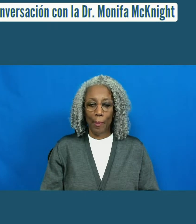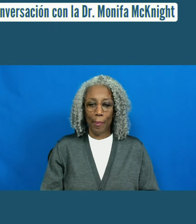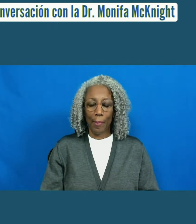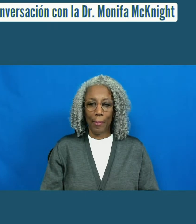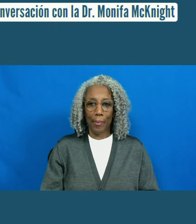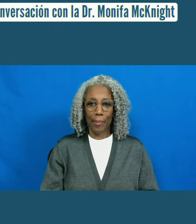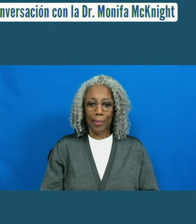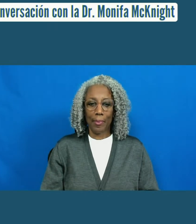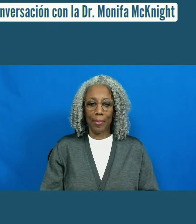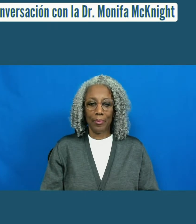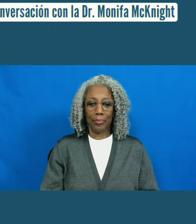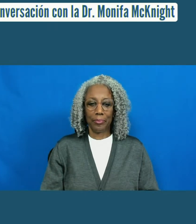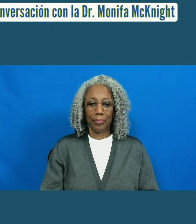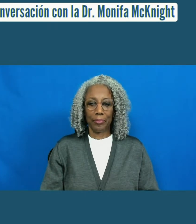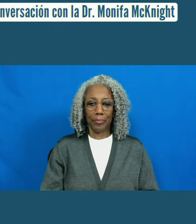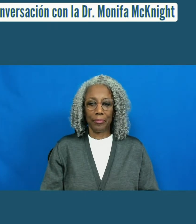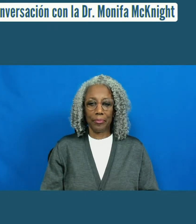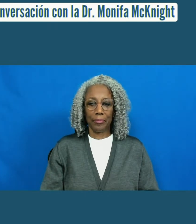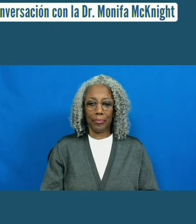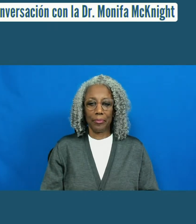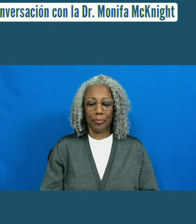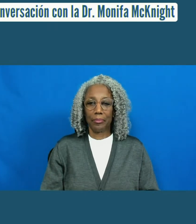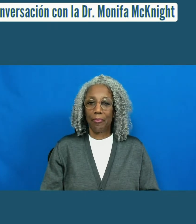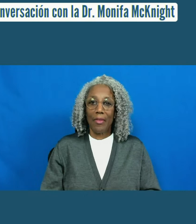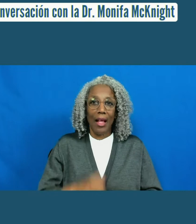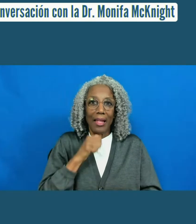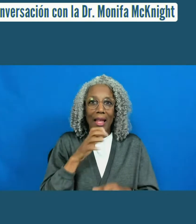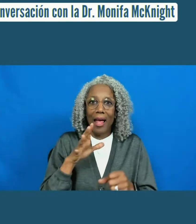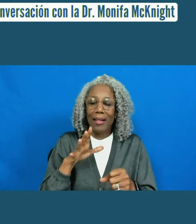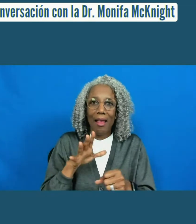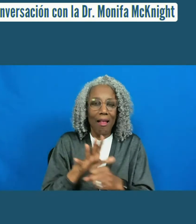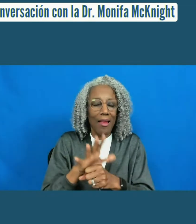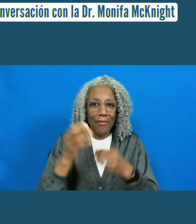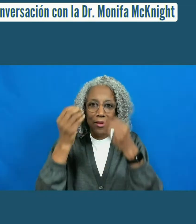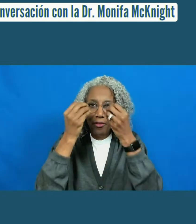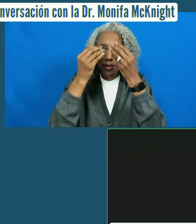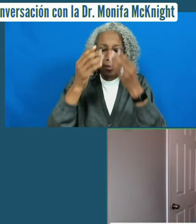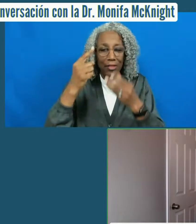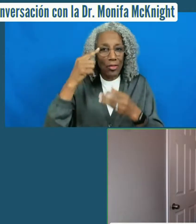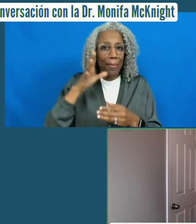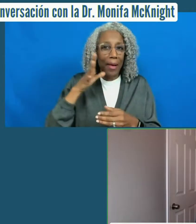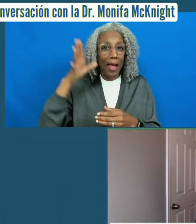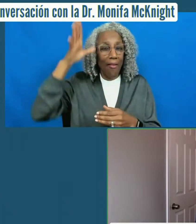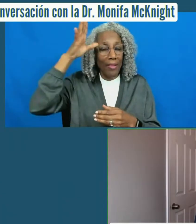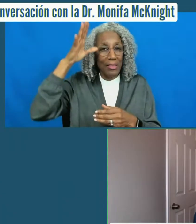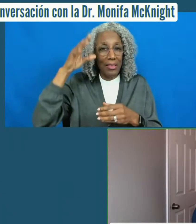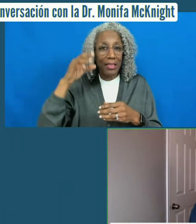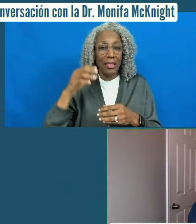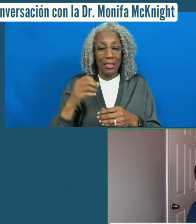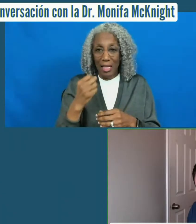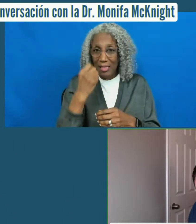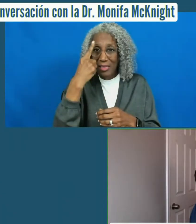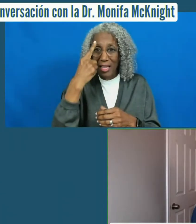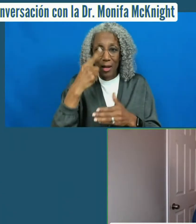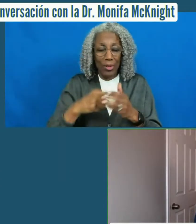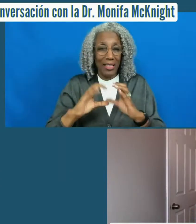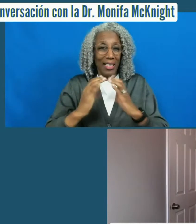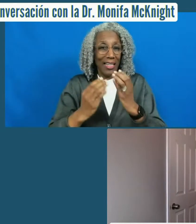No Hay suficiente información para que los padres sepan de qué